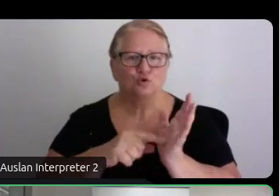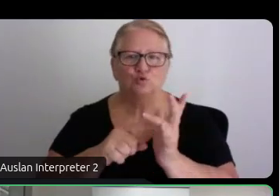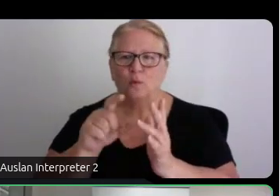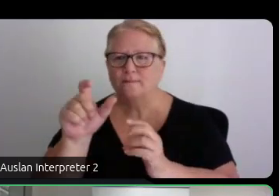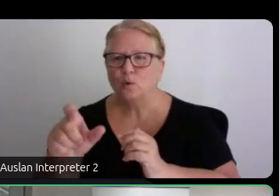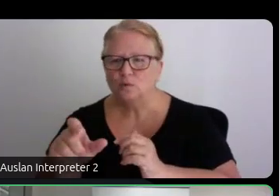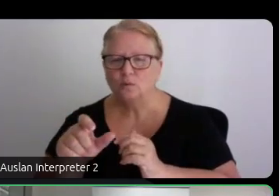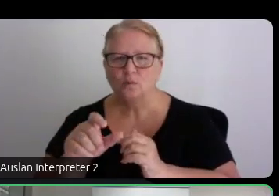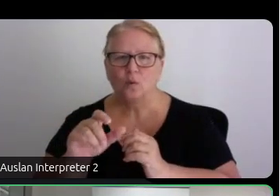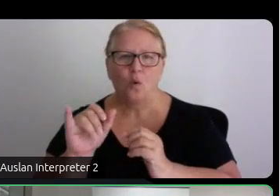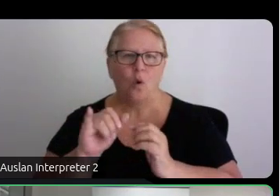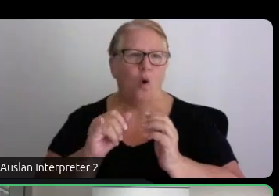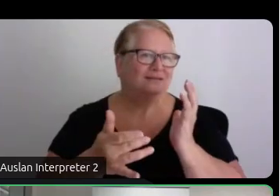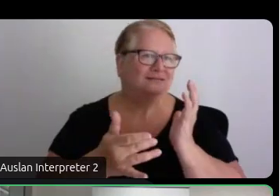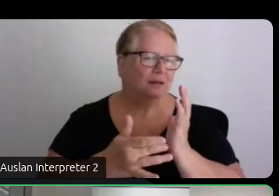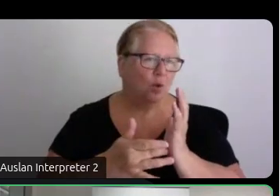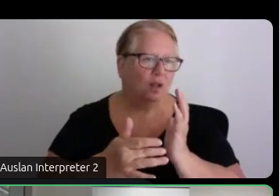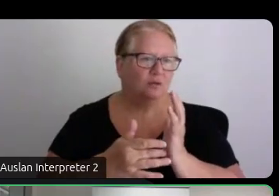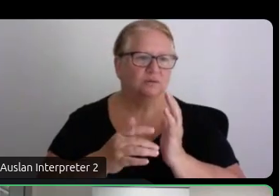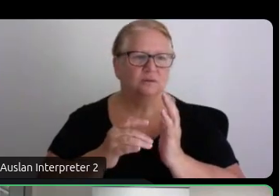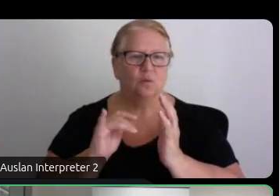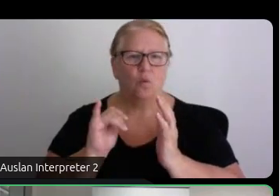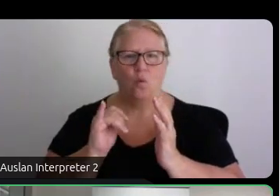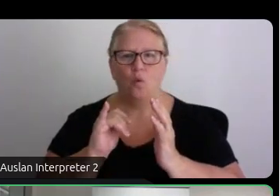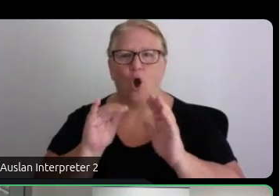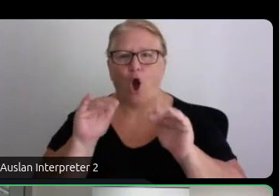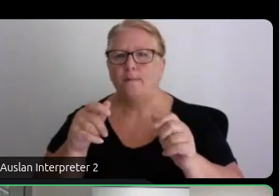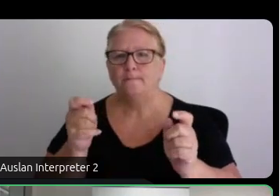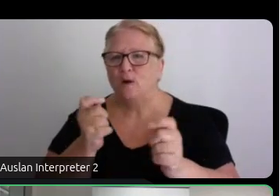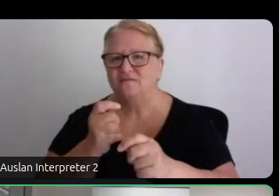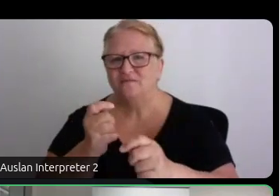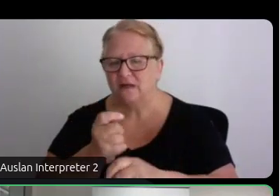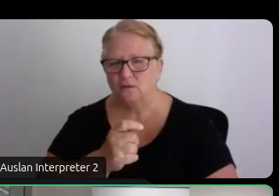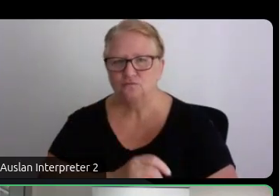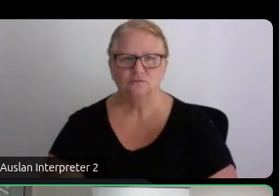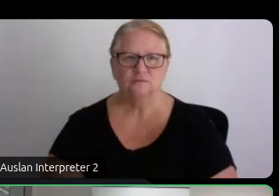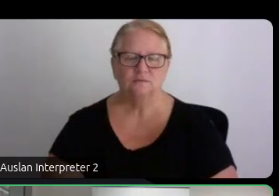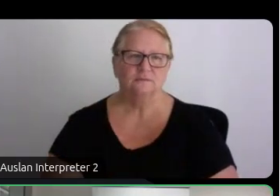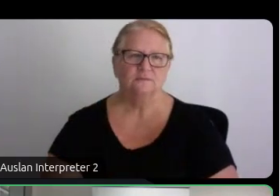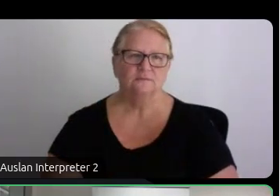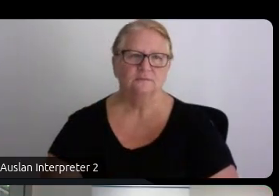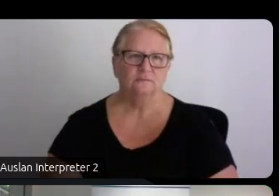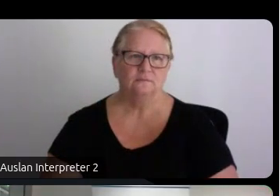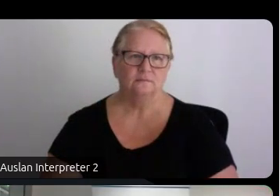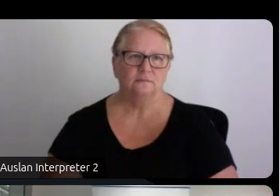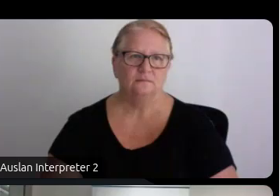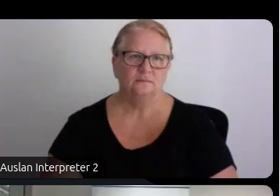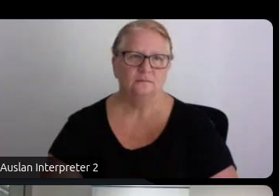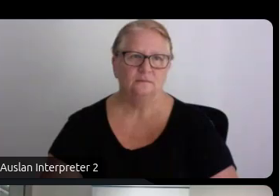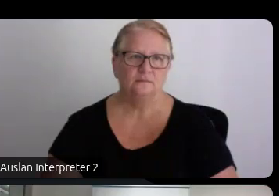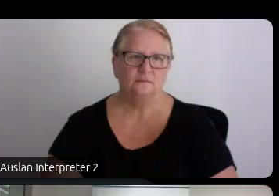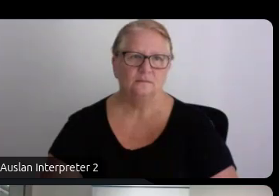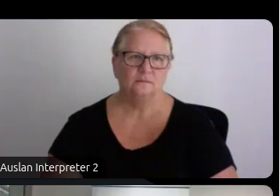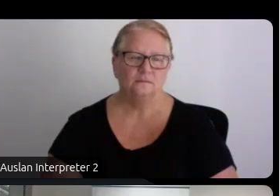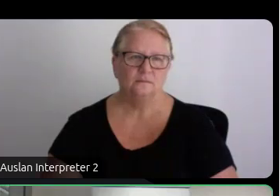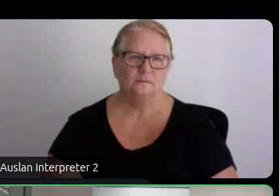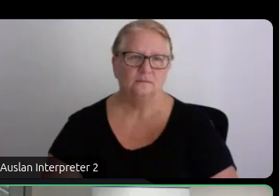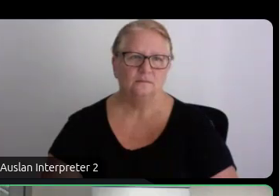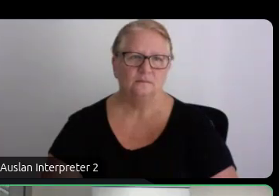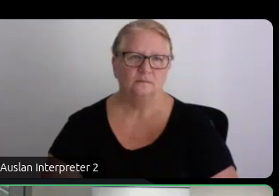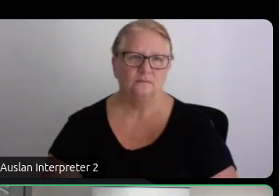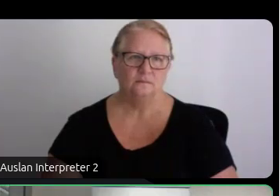or or or, uh, other kind of home ones which could be helpful. Um the other point is to say even with